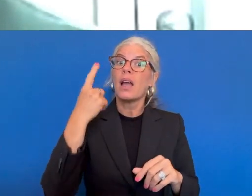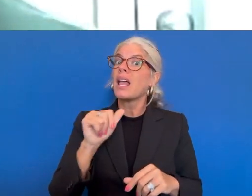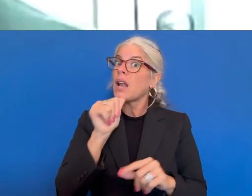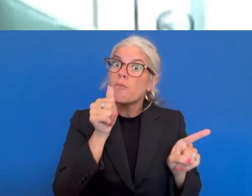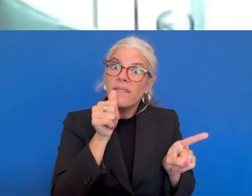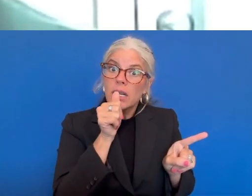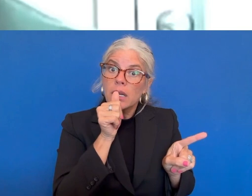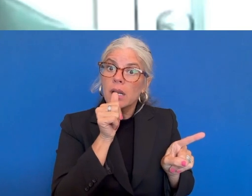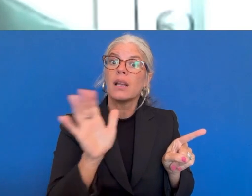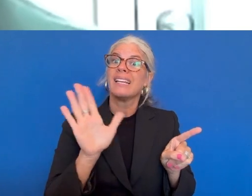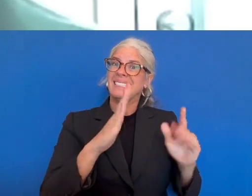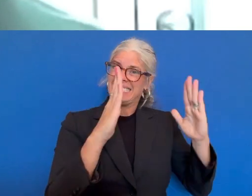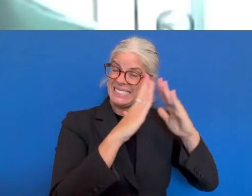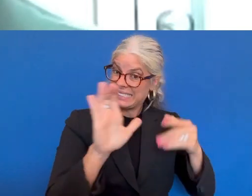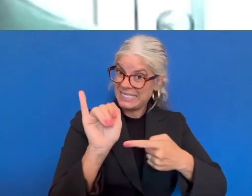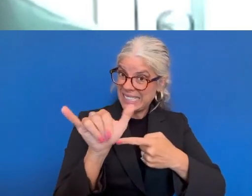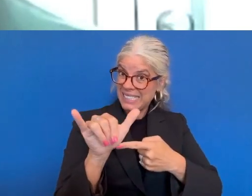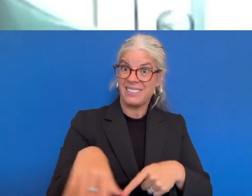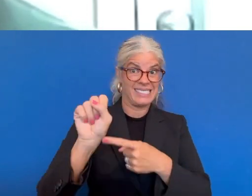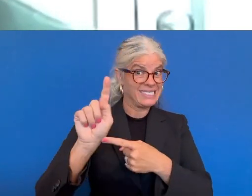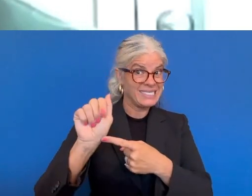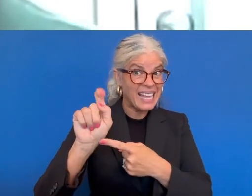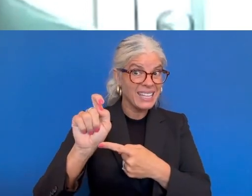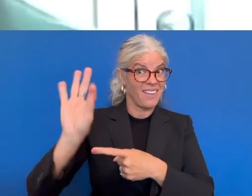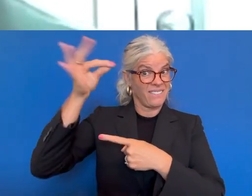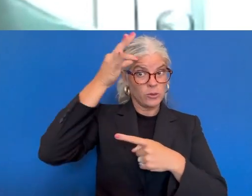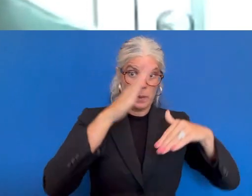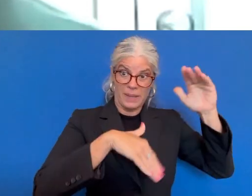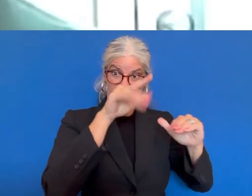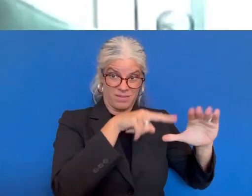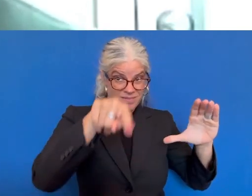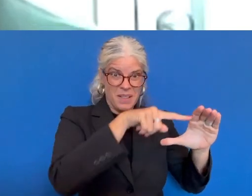it was city, state, federal building,